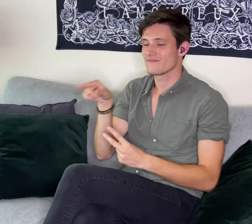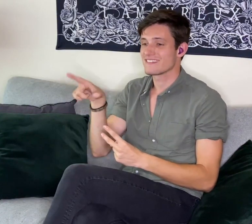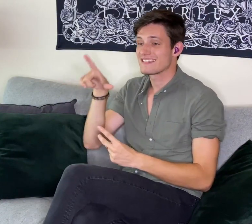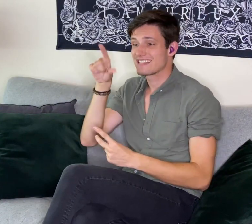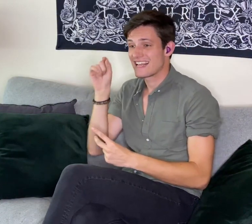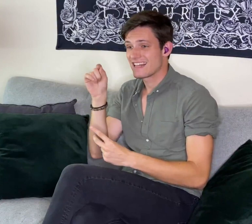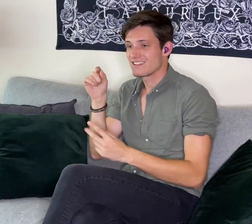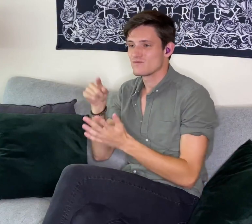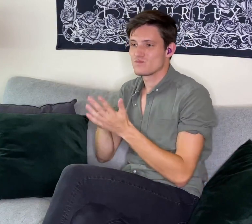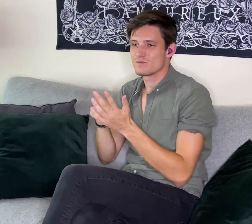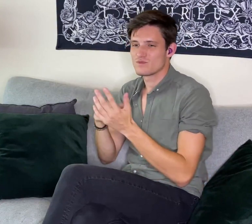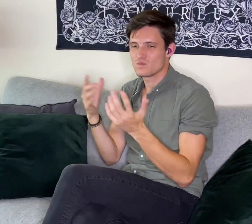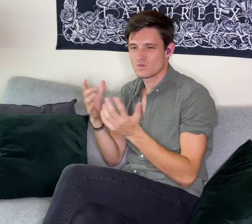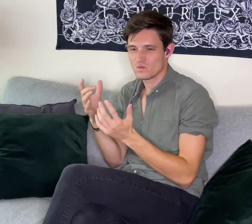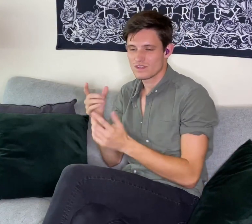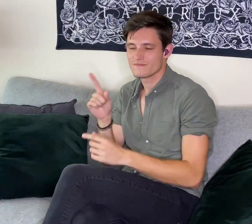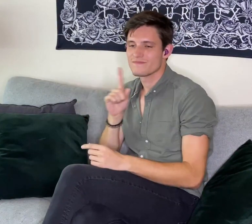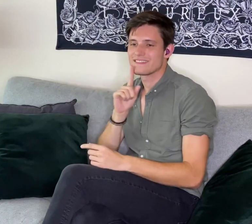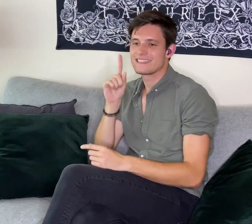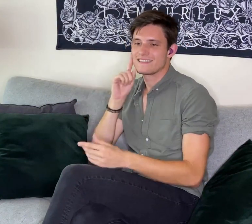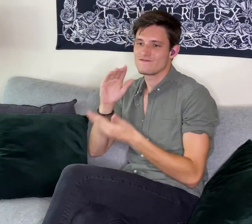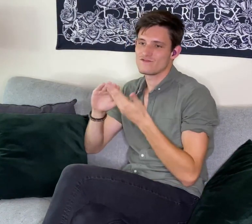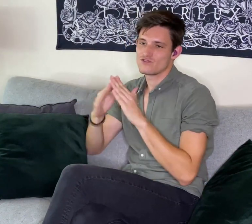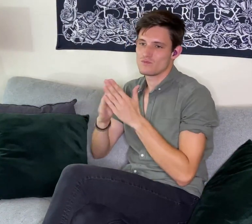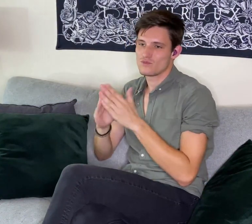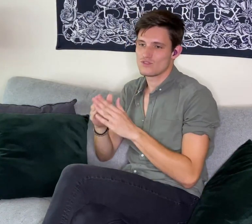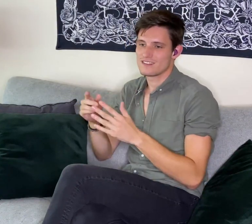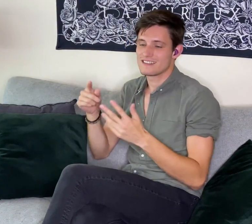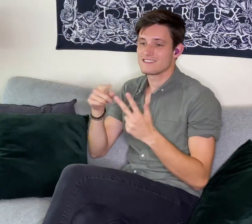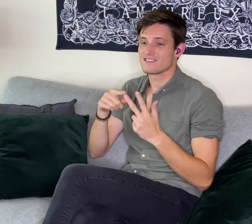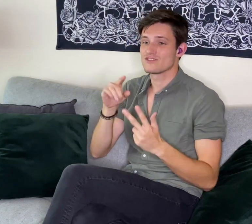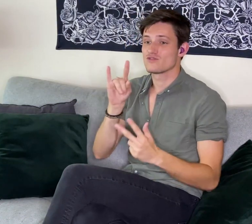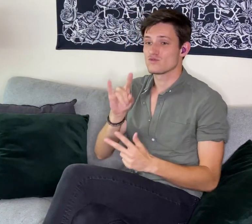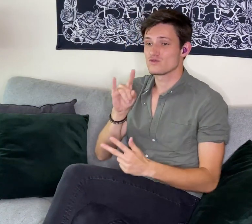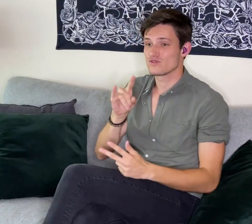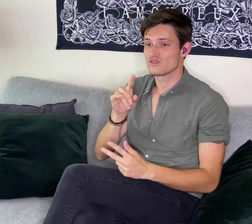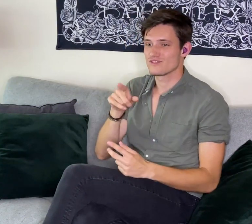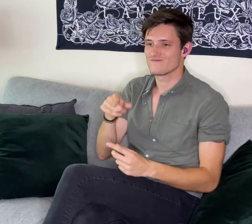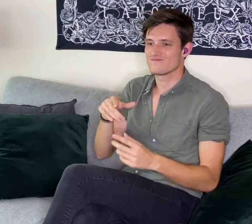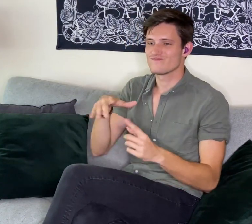Gallaudet represents the deaf community, and UT Austin is located in a city